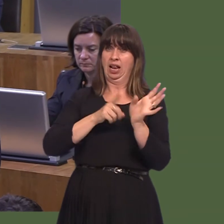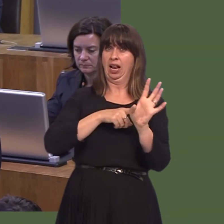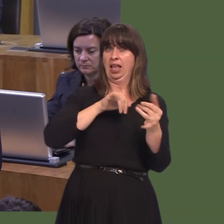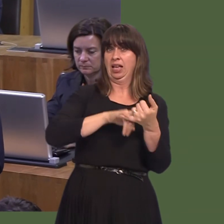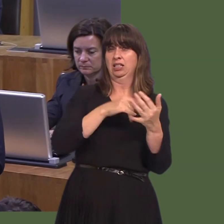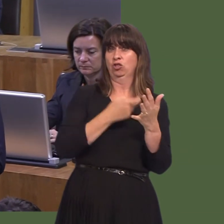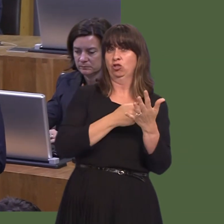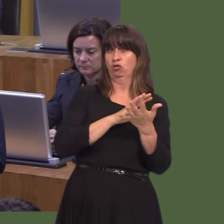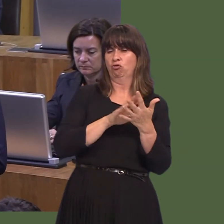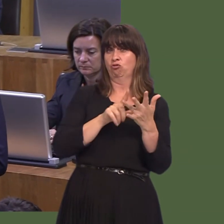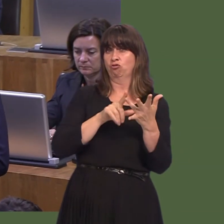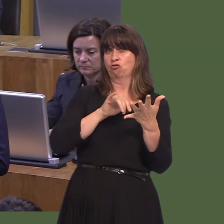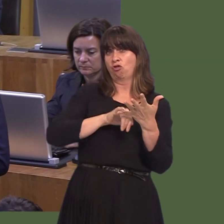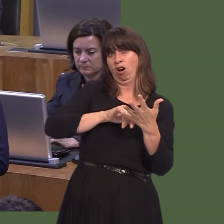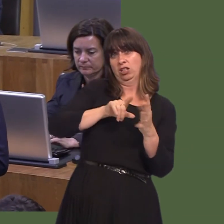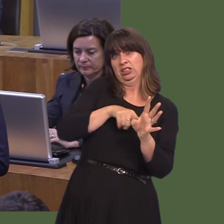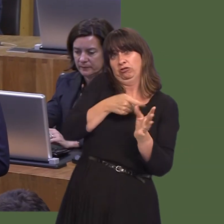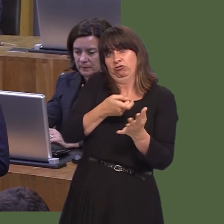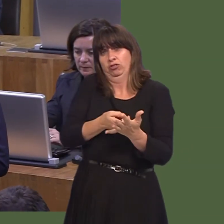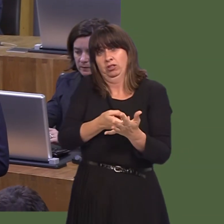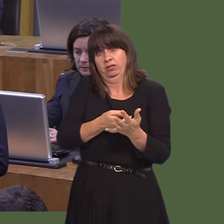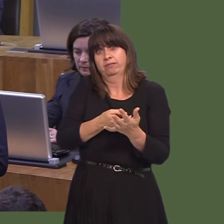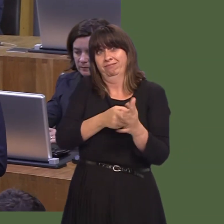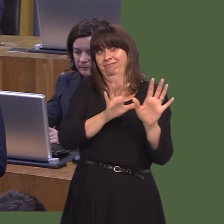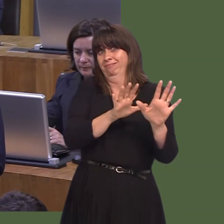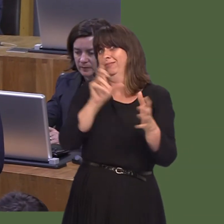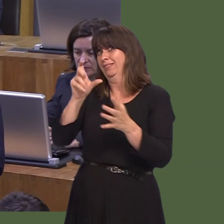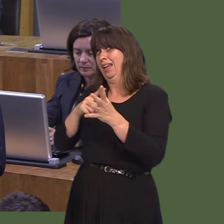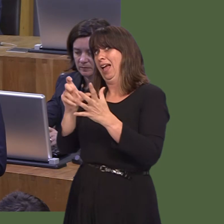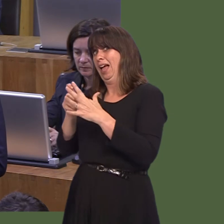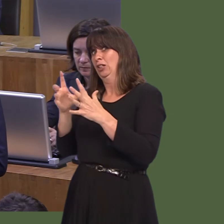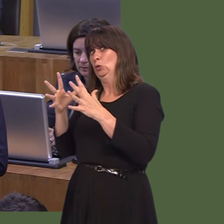the Minister is preparingóor Cadw, rather, is preparing a leaflet at the request of the